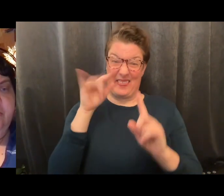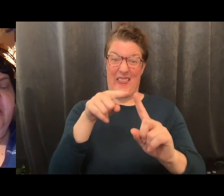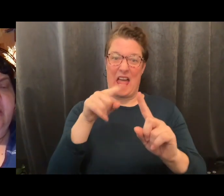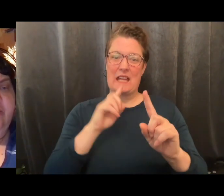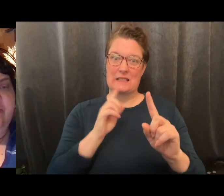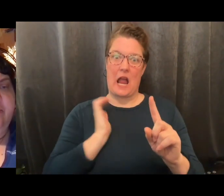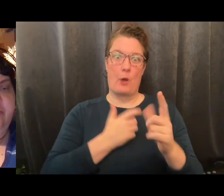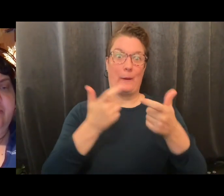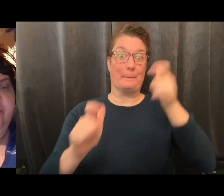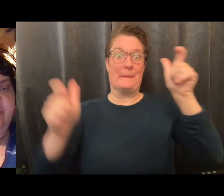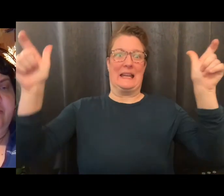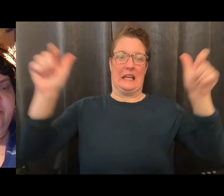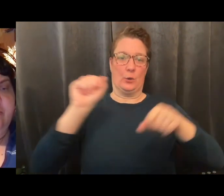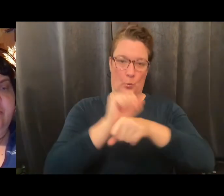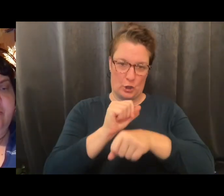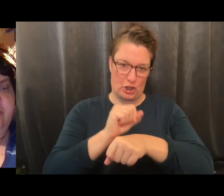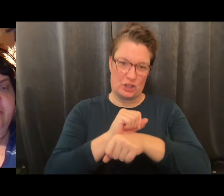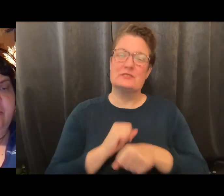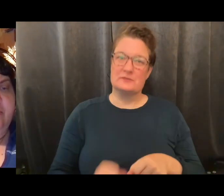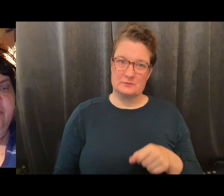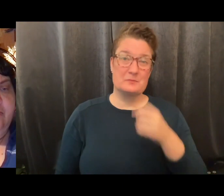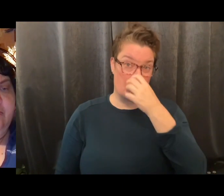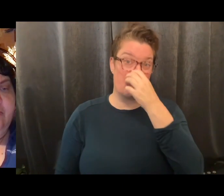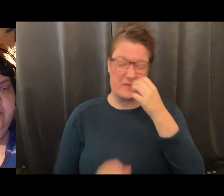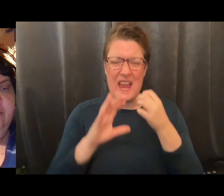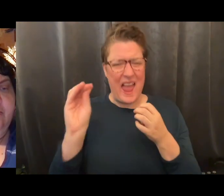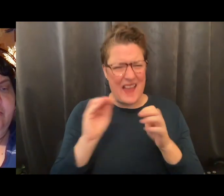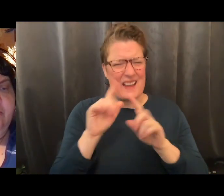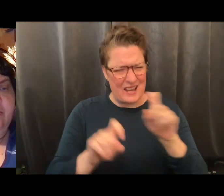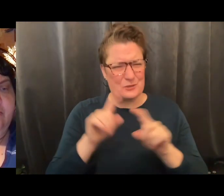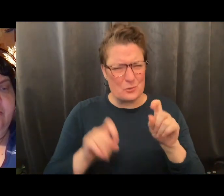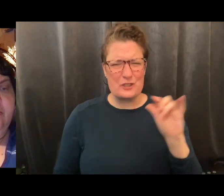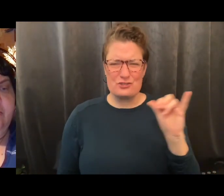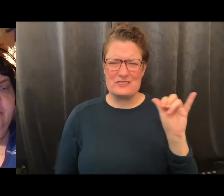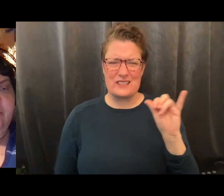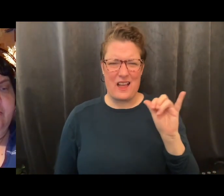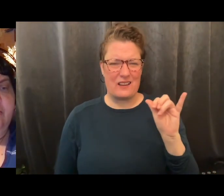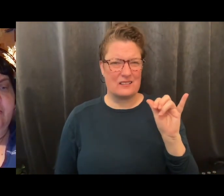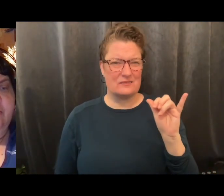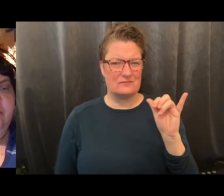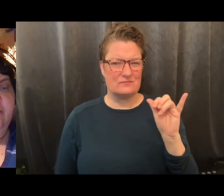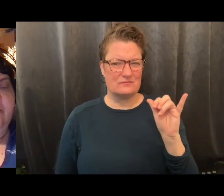Melissa: And asking the questions like why, why, why would people not apply that to Palestinians?